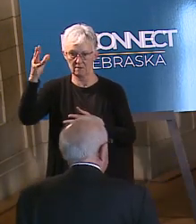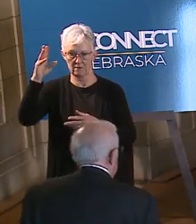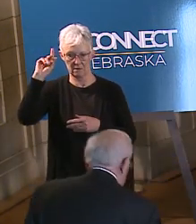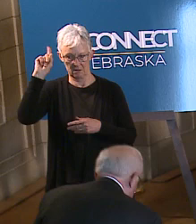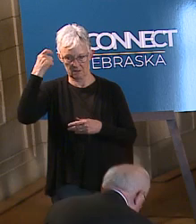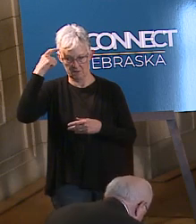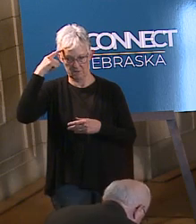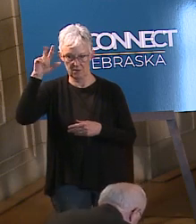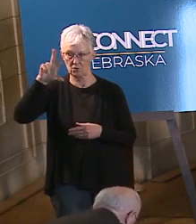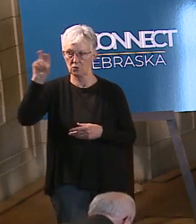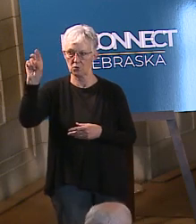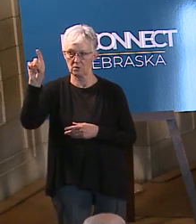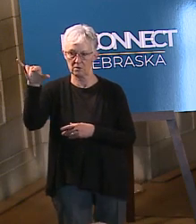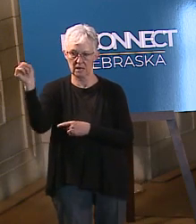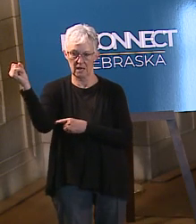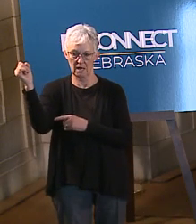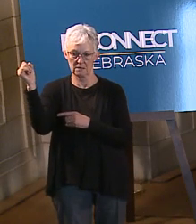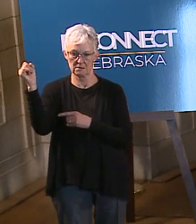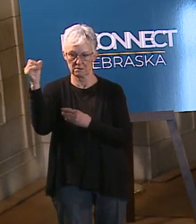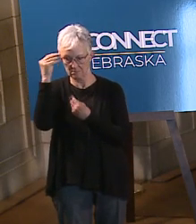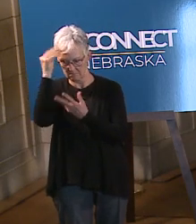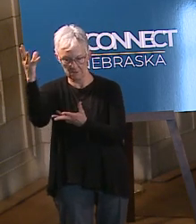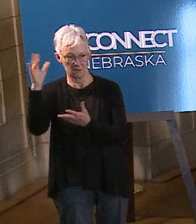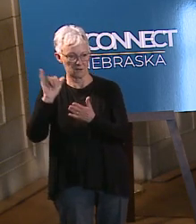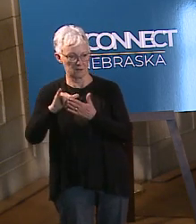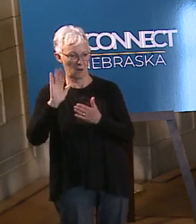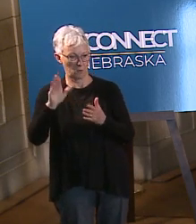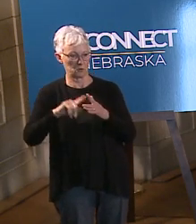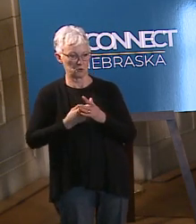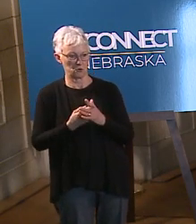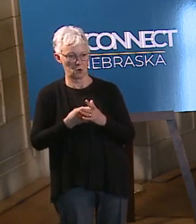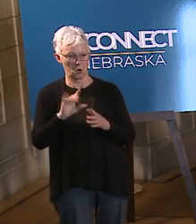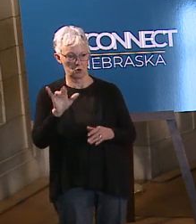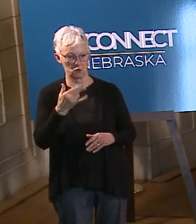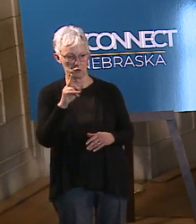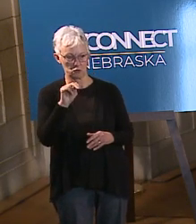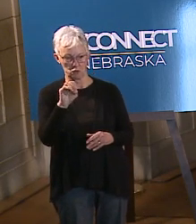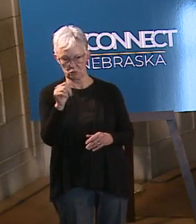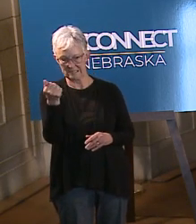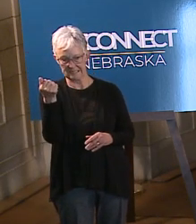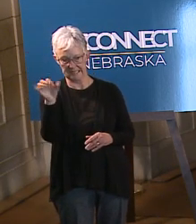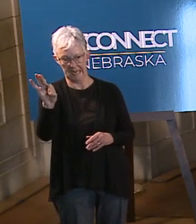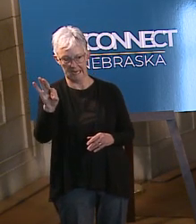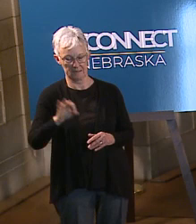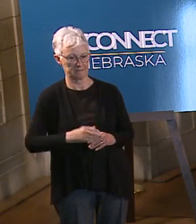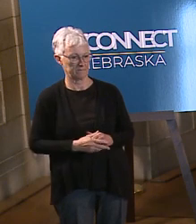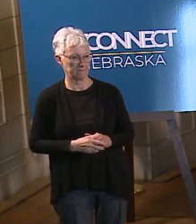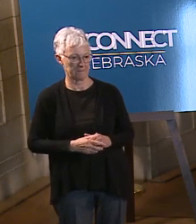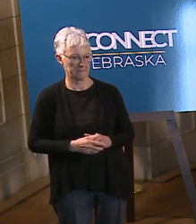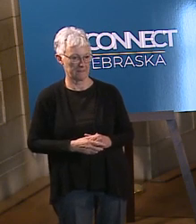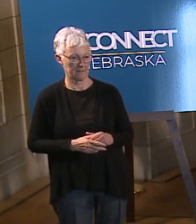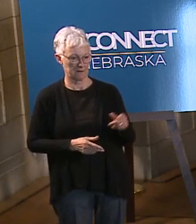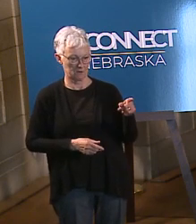AND AGAIN, THAT WITHDRAWAL, WE GIVE THE FEDERAL GOVERNMENT 90, OR 30 DAYS' NOTICE, SO